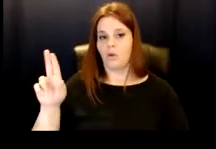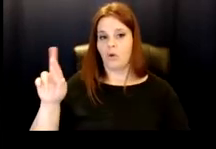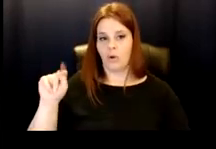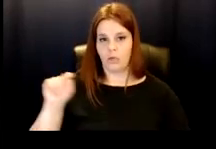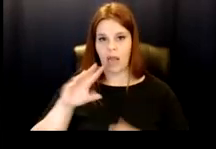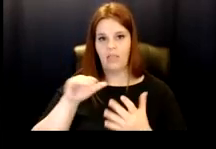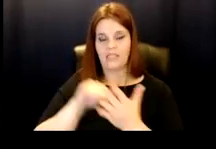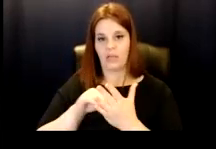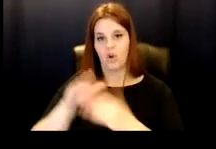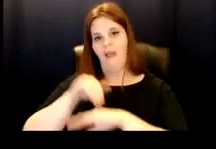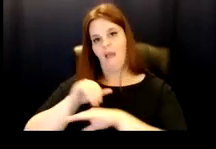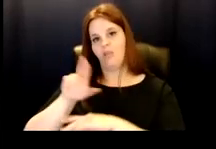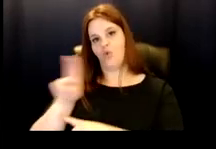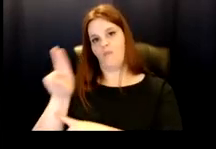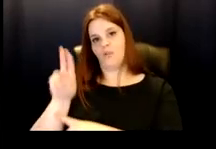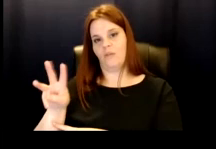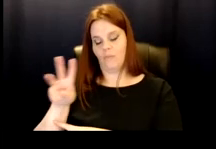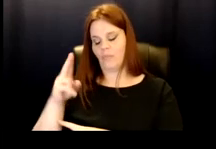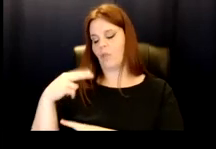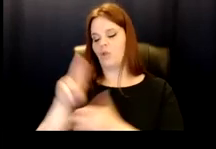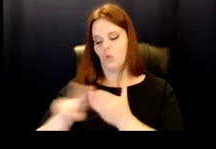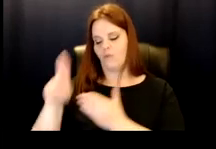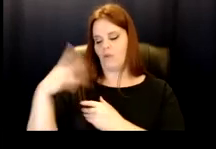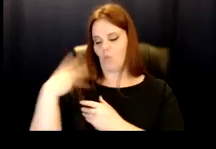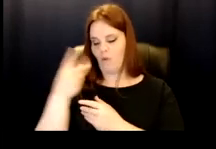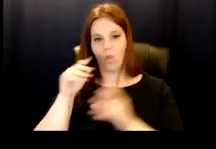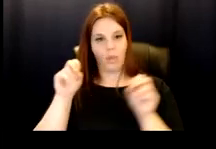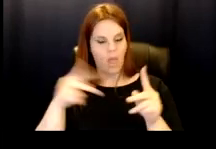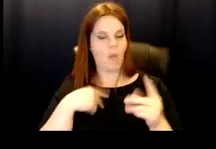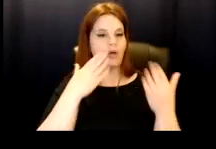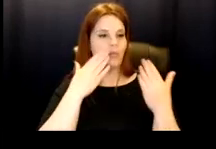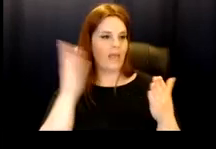at the University of Washington for the opportunity. I want to thank our presenters for the important